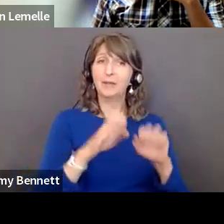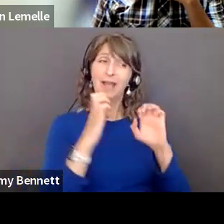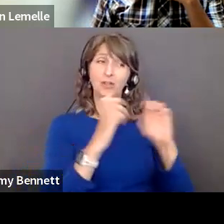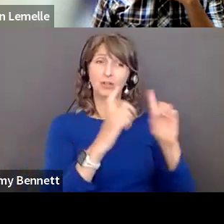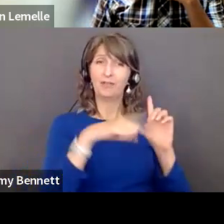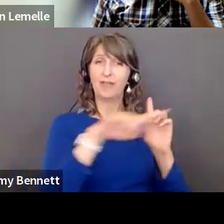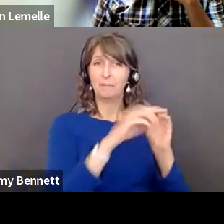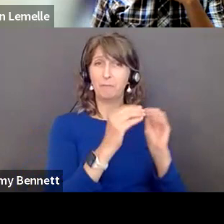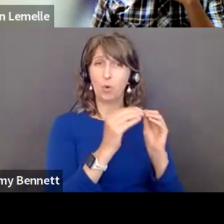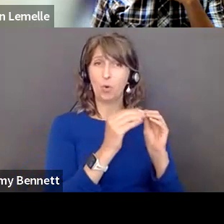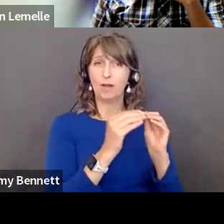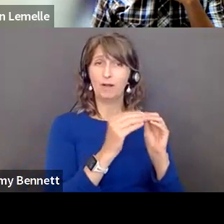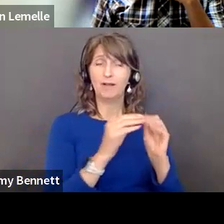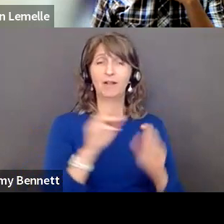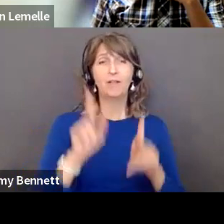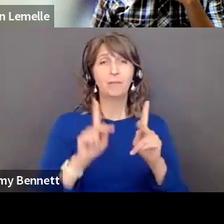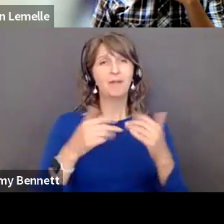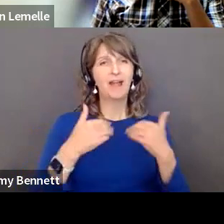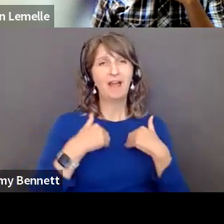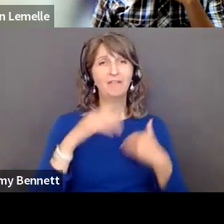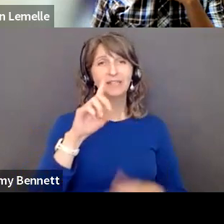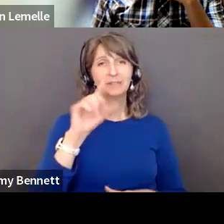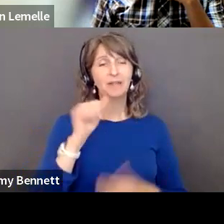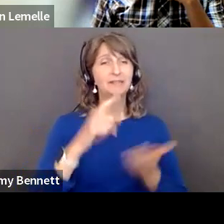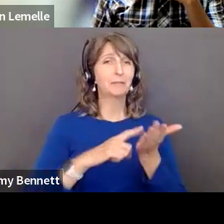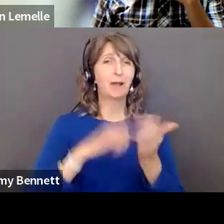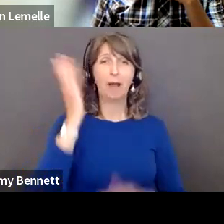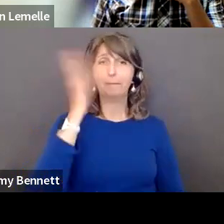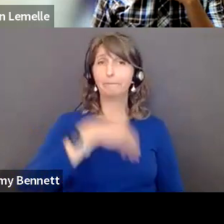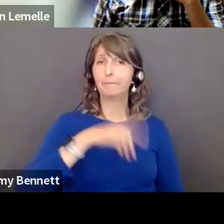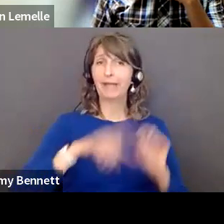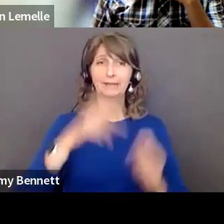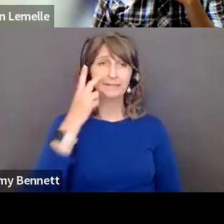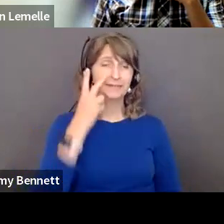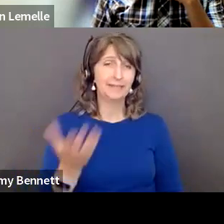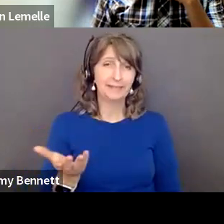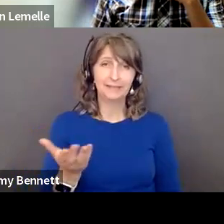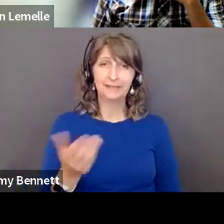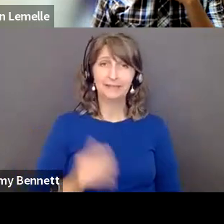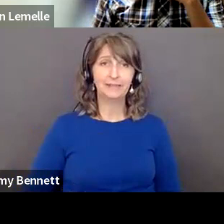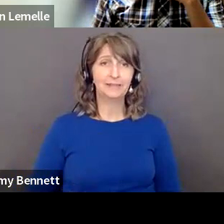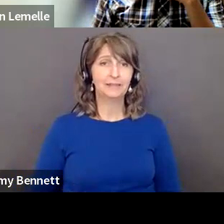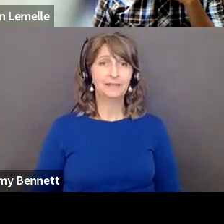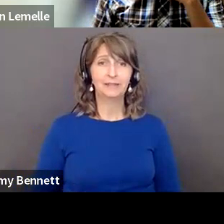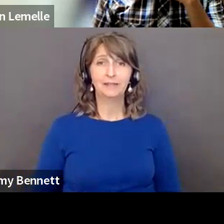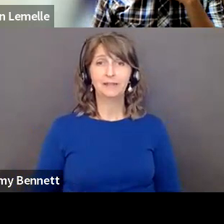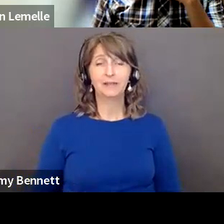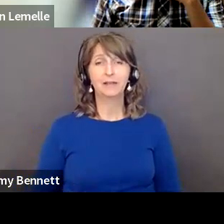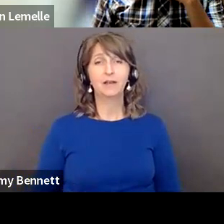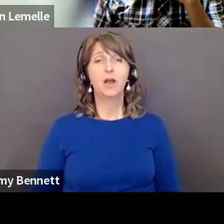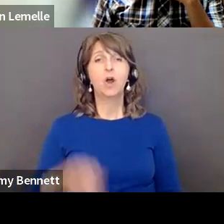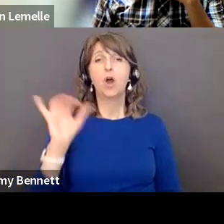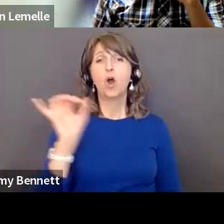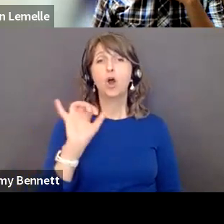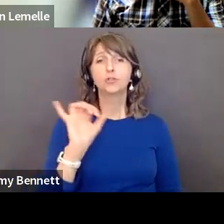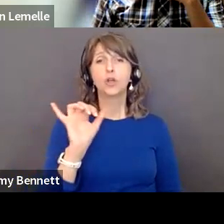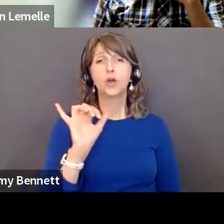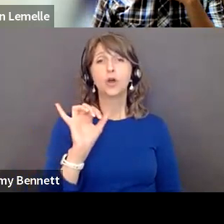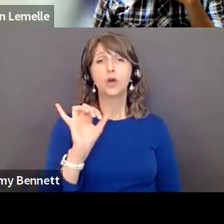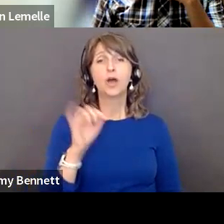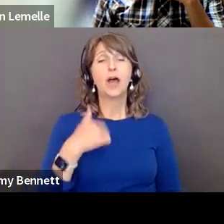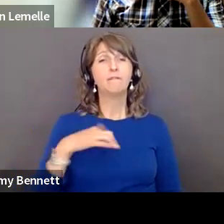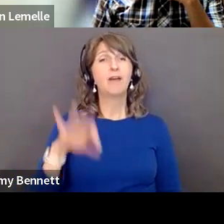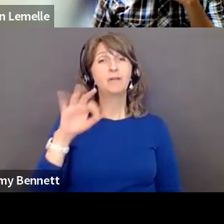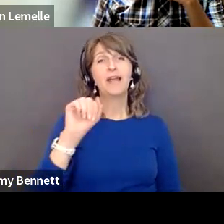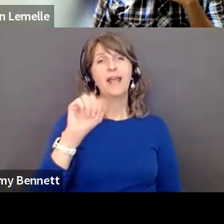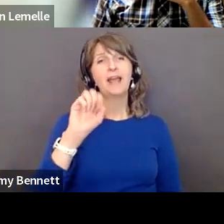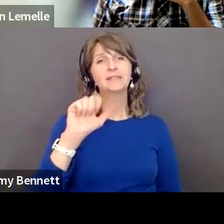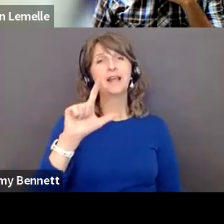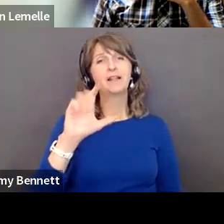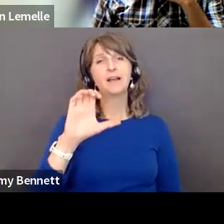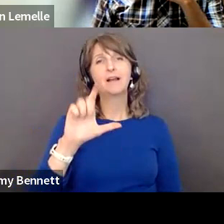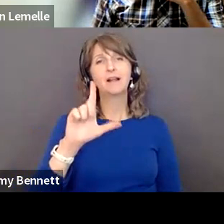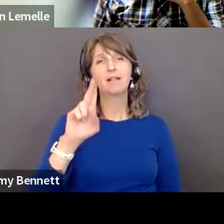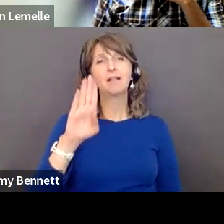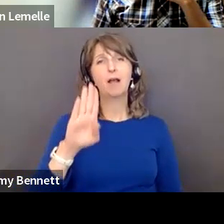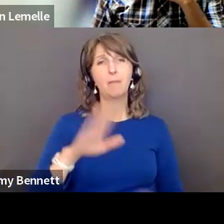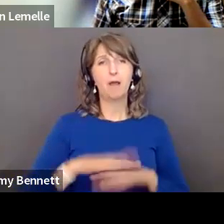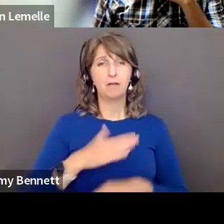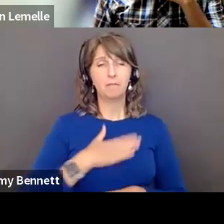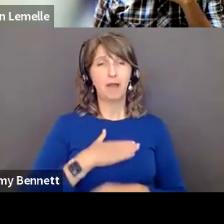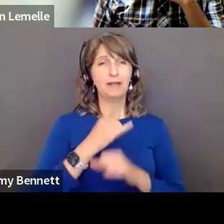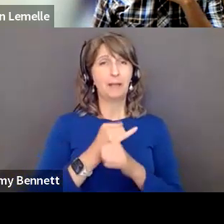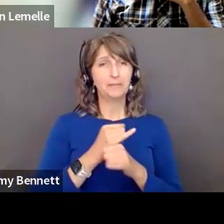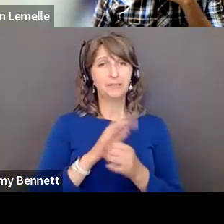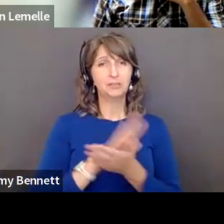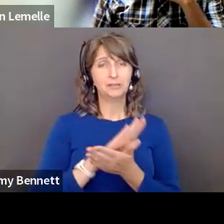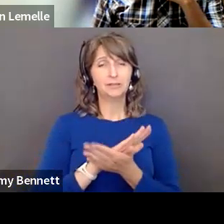people have this disability, whether physical or. Something you may not be able to see and Also, I'd like to point out that I found it in ASL club on my campus to be to get people the opportunity to.